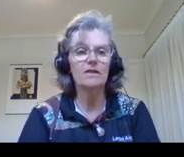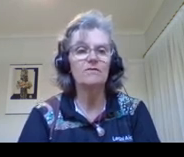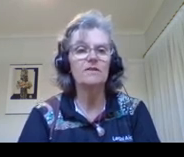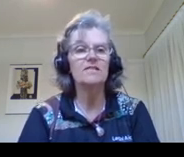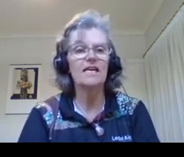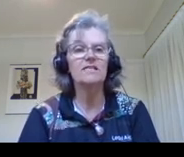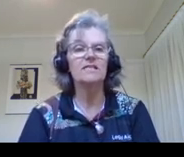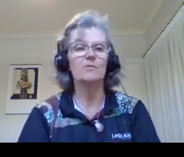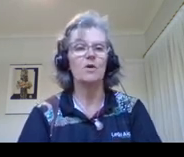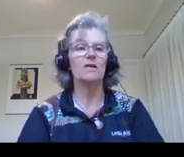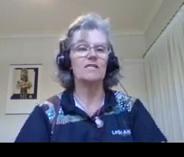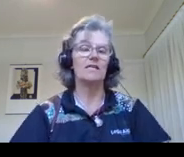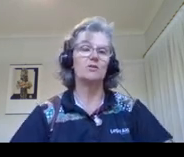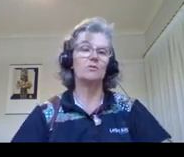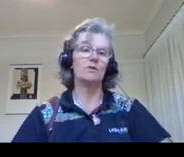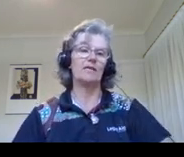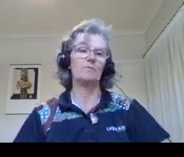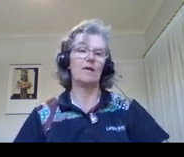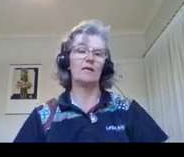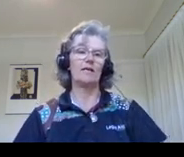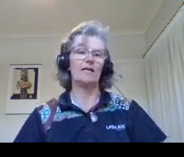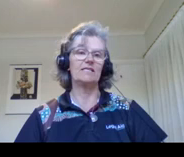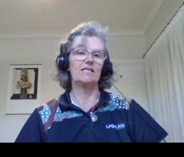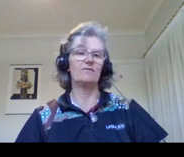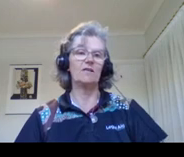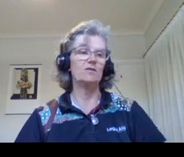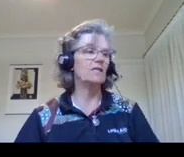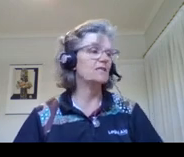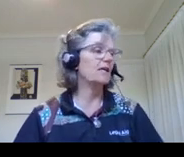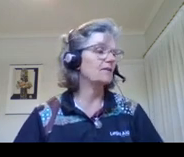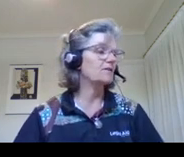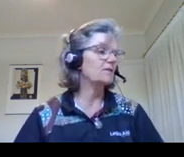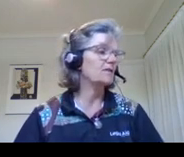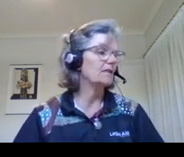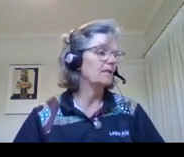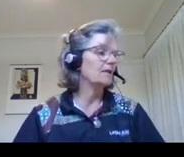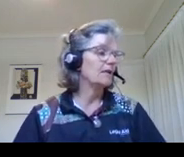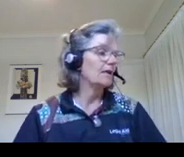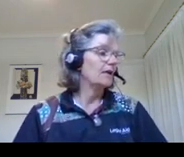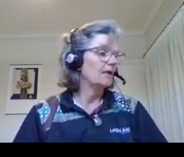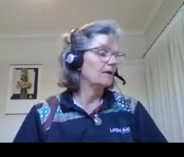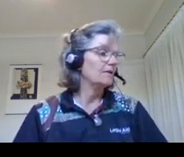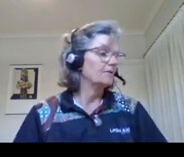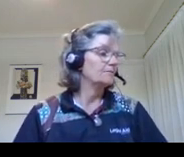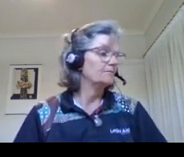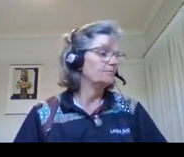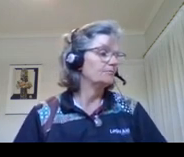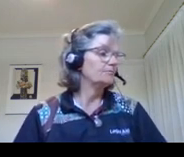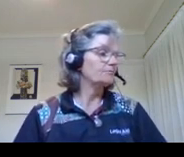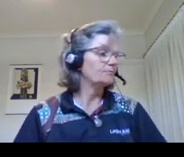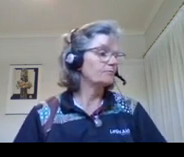even send someone a text or an email asking for those details yes and if you're not sure